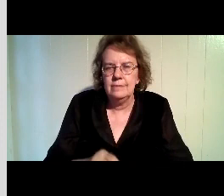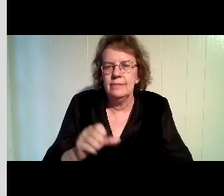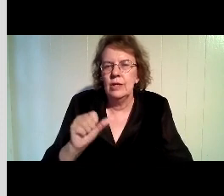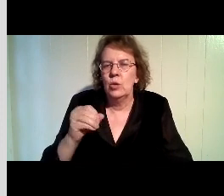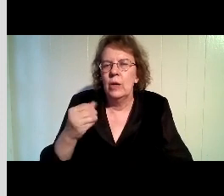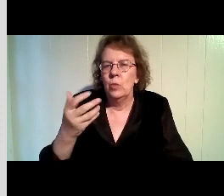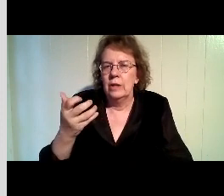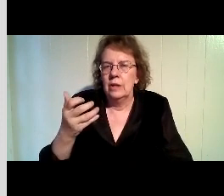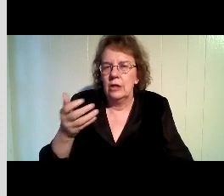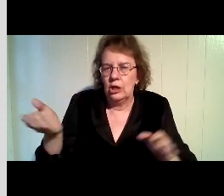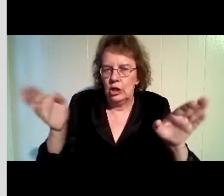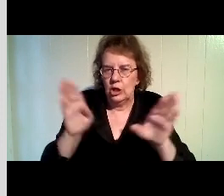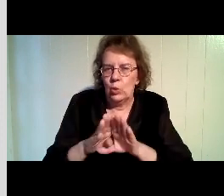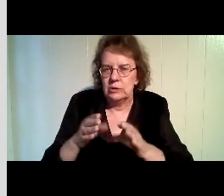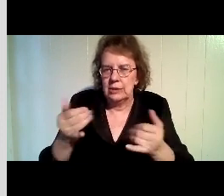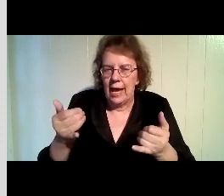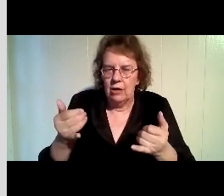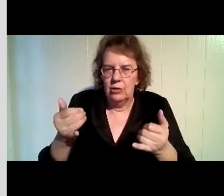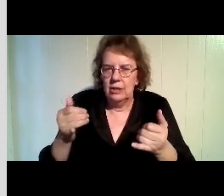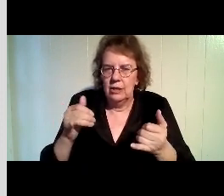go ahead and actually. Put that file with my video.